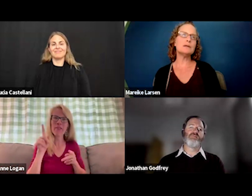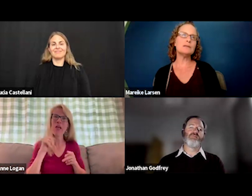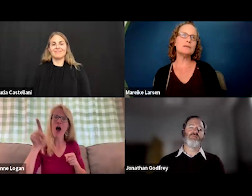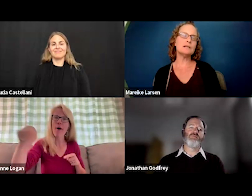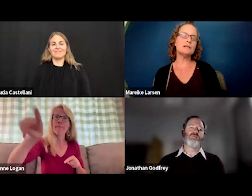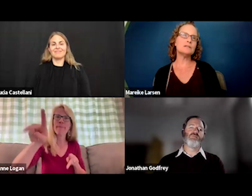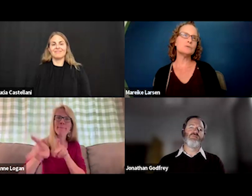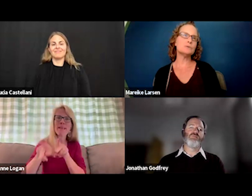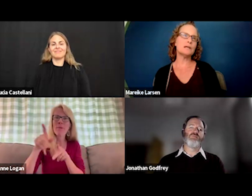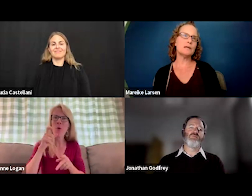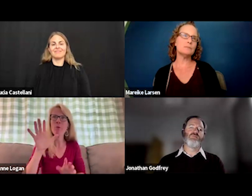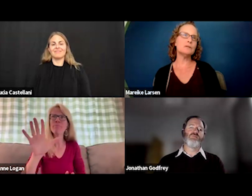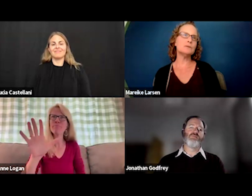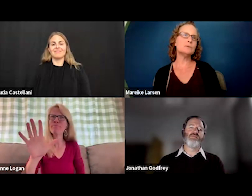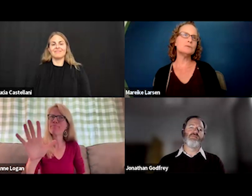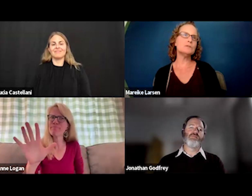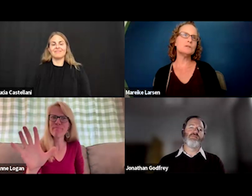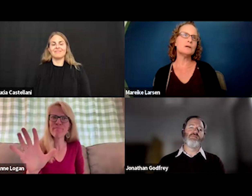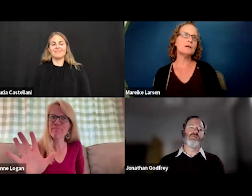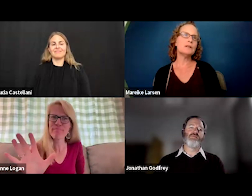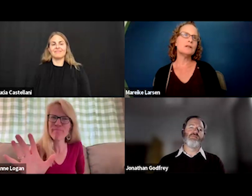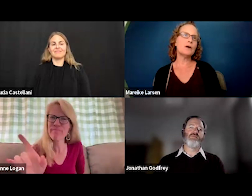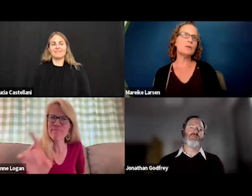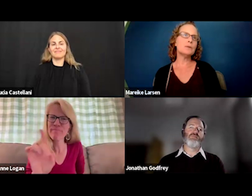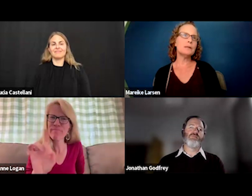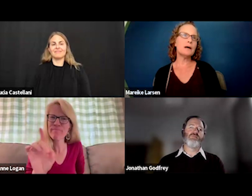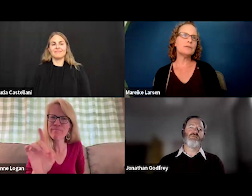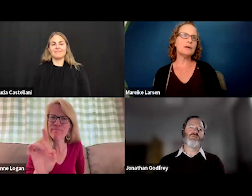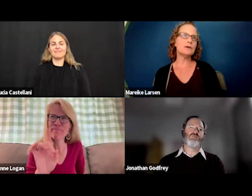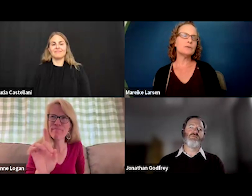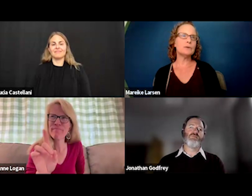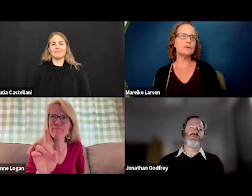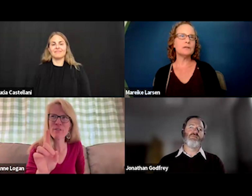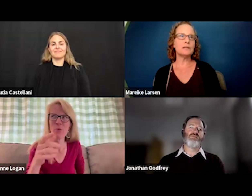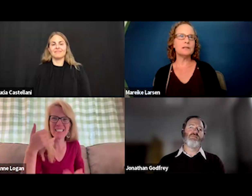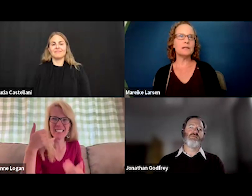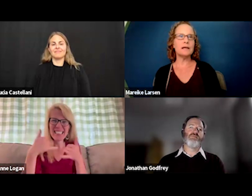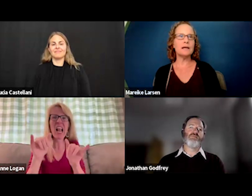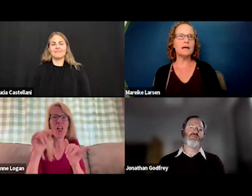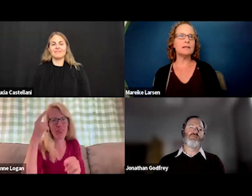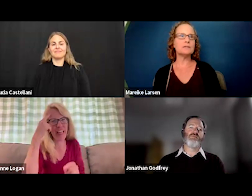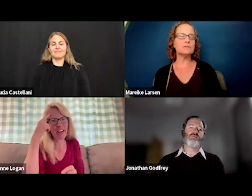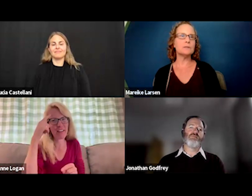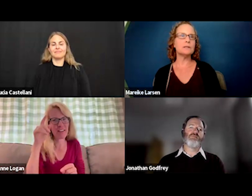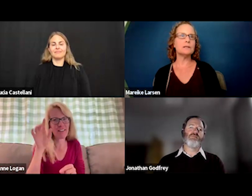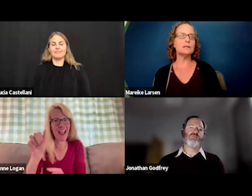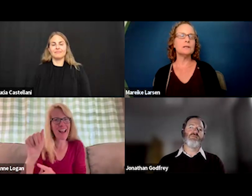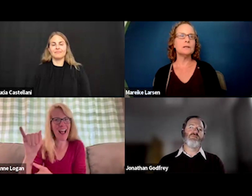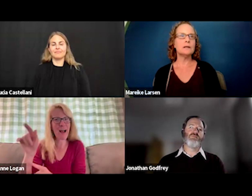But I think it is a tool that can be used. There are people out there who are thinking that AI is really